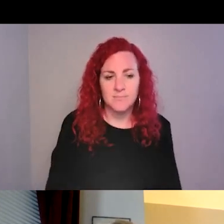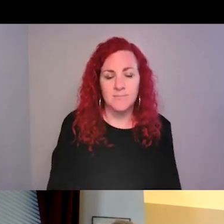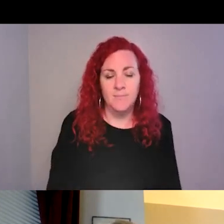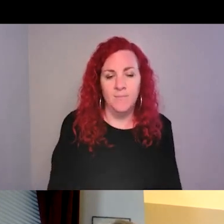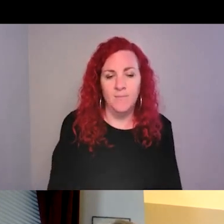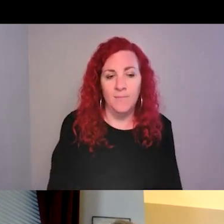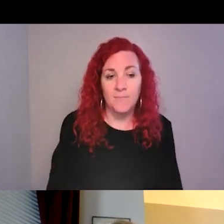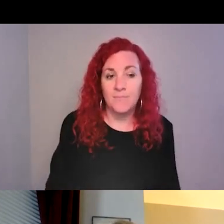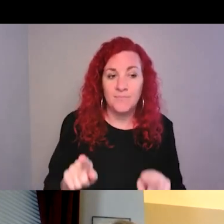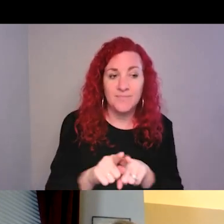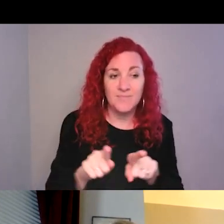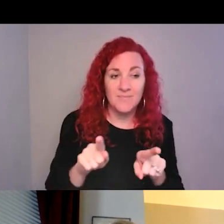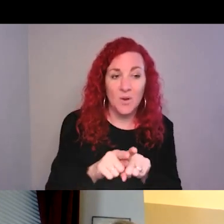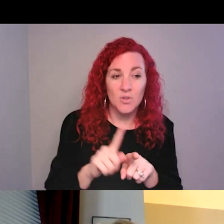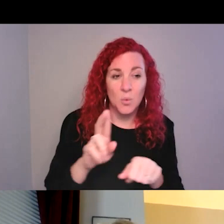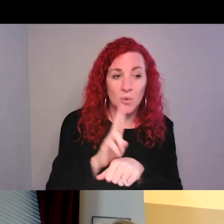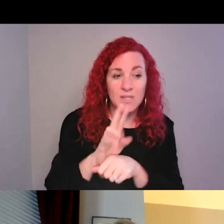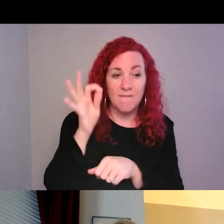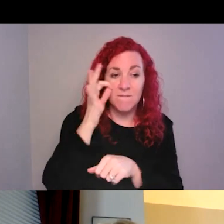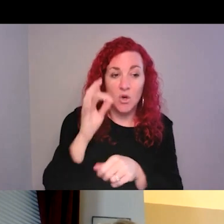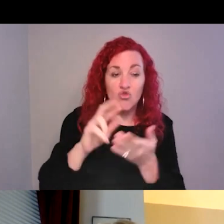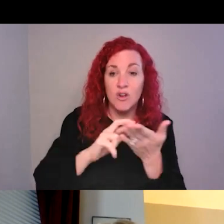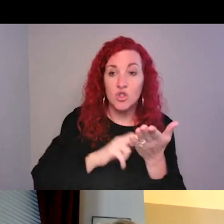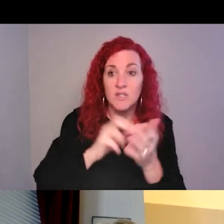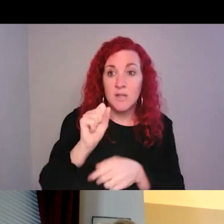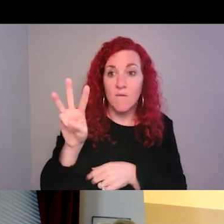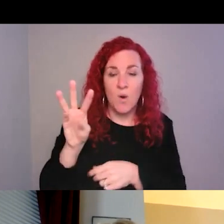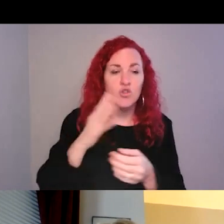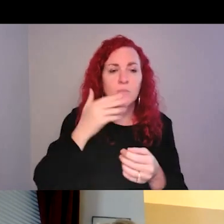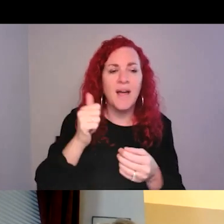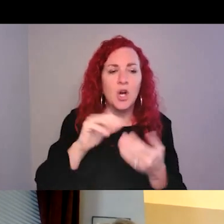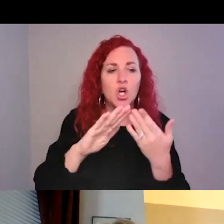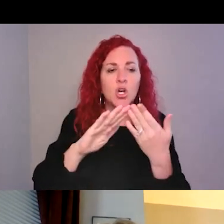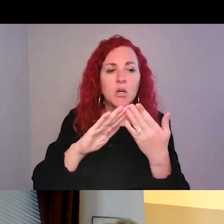BED REGISTRY SOFTWARE TO COORDINATE IN PATIENT REFERRALS.